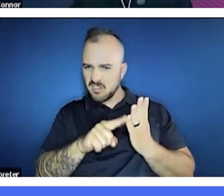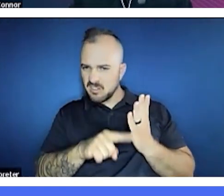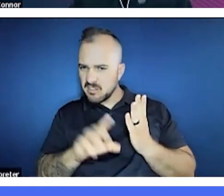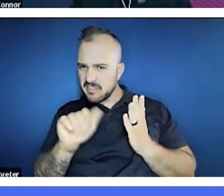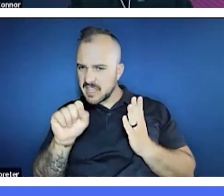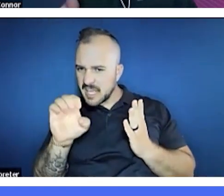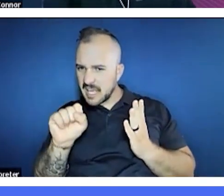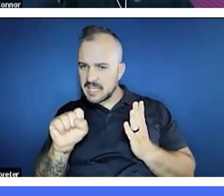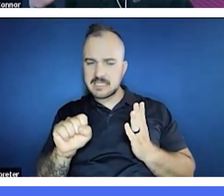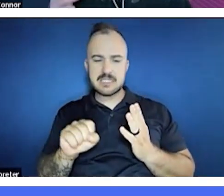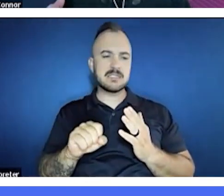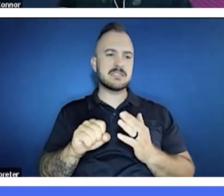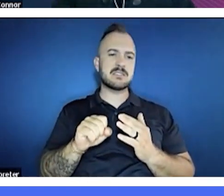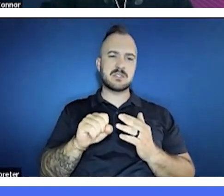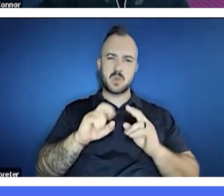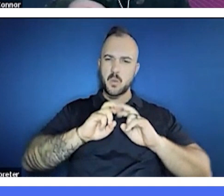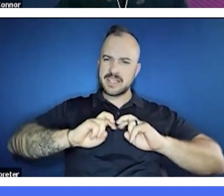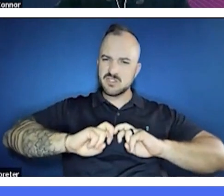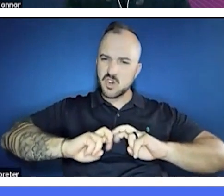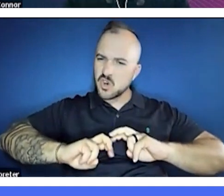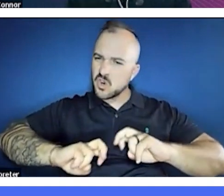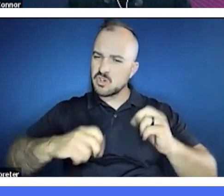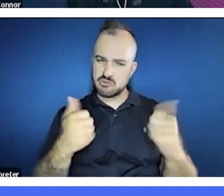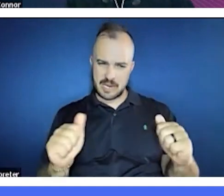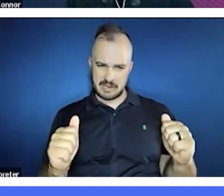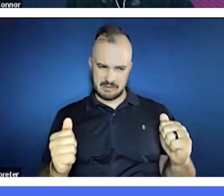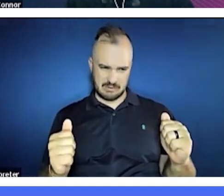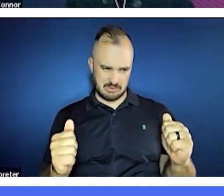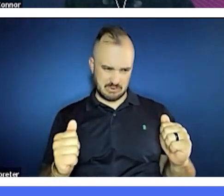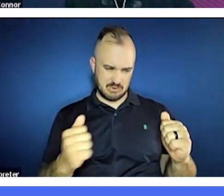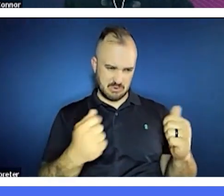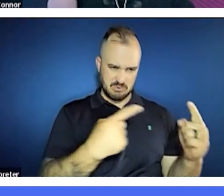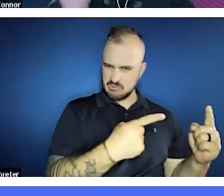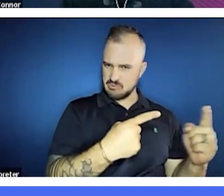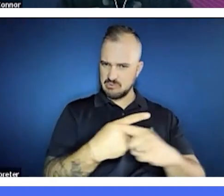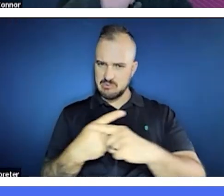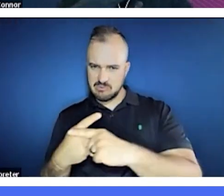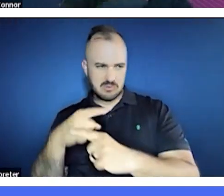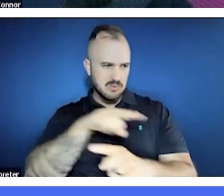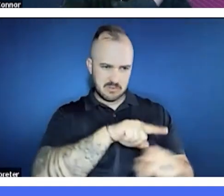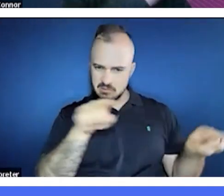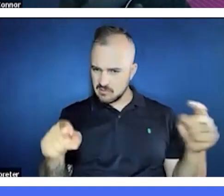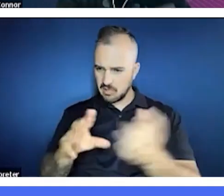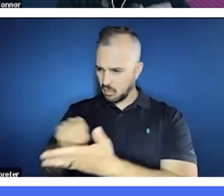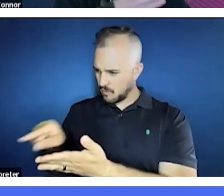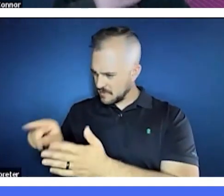and think about all the research they have to do to cross reference all of the things together and say, well, what did we learn from this case and this case